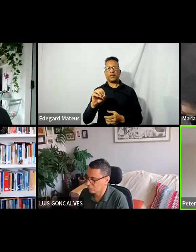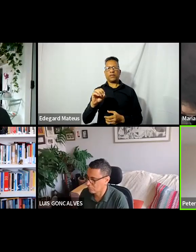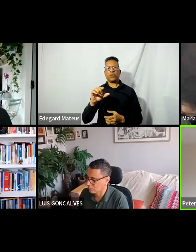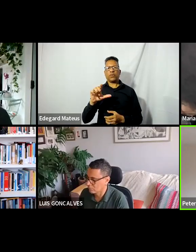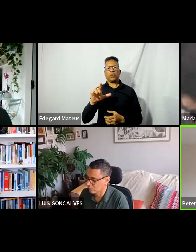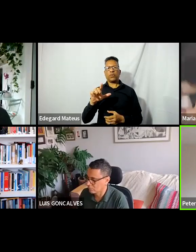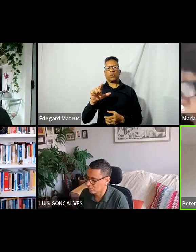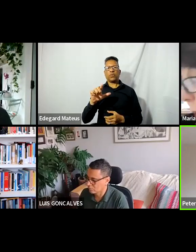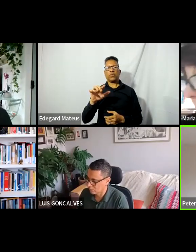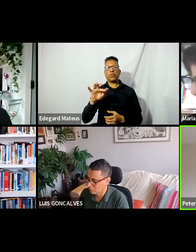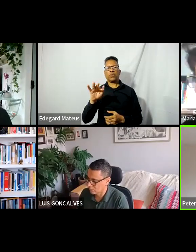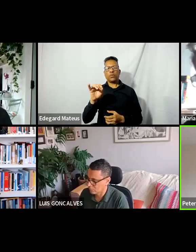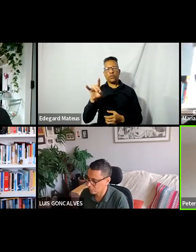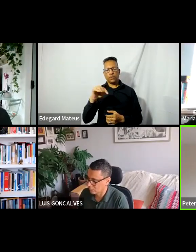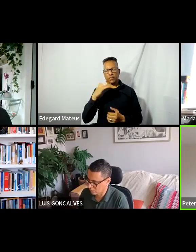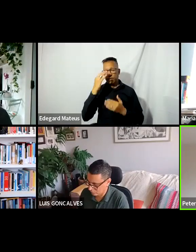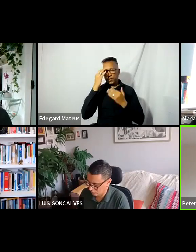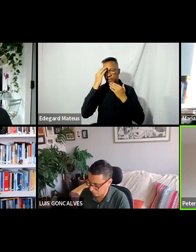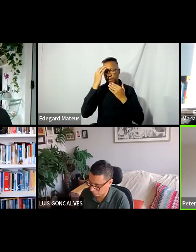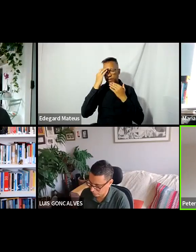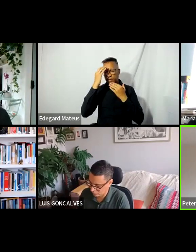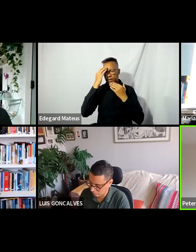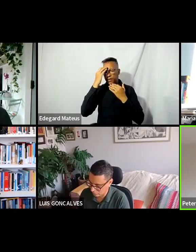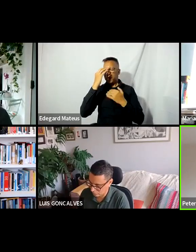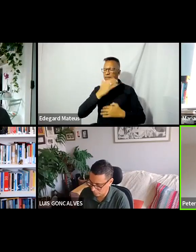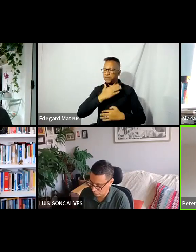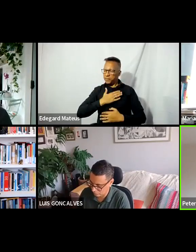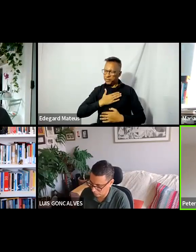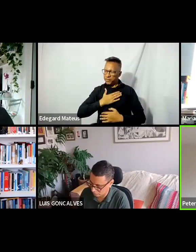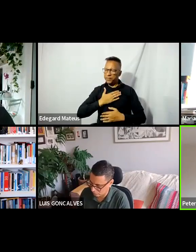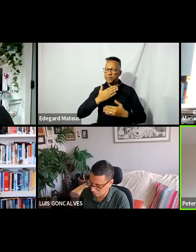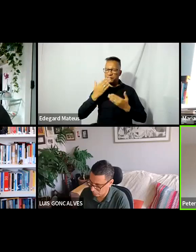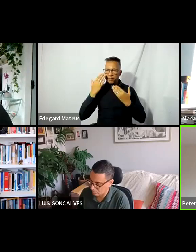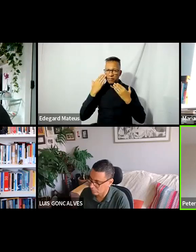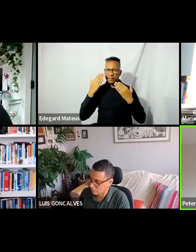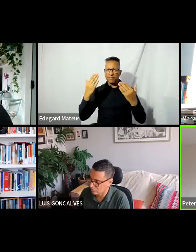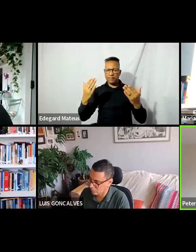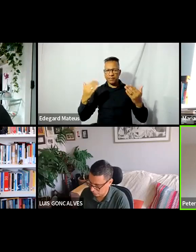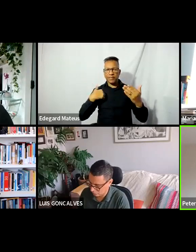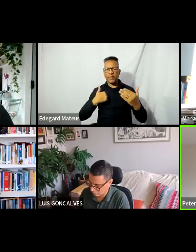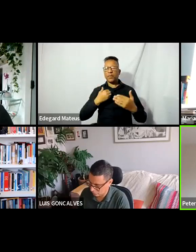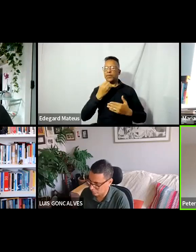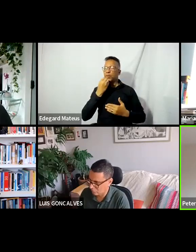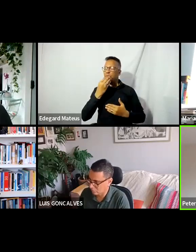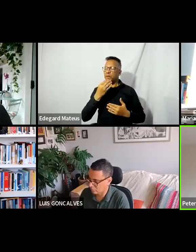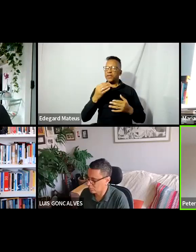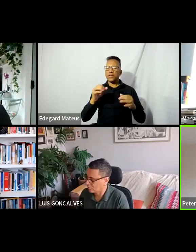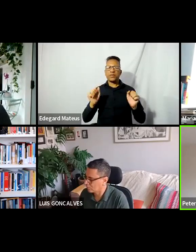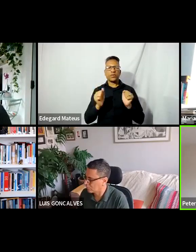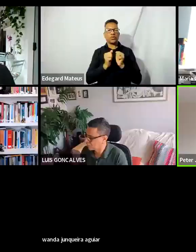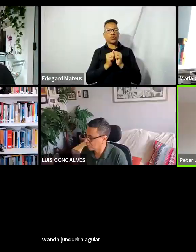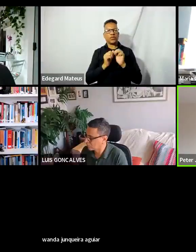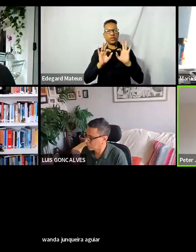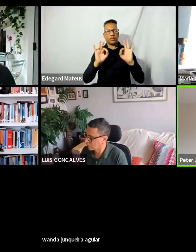Thank you very much. Wonderful that introduction. Wonderful that introduction it's it's fantastic to be with you all again in